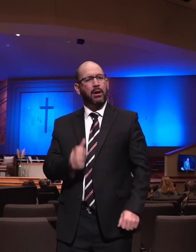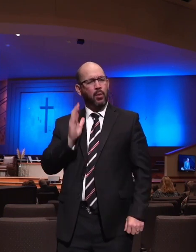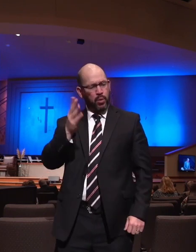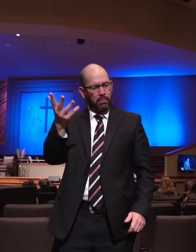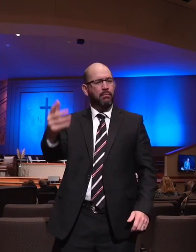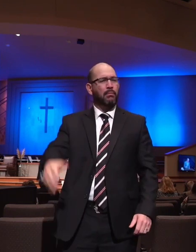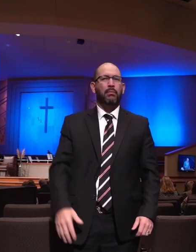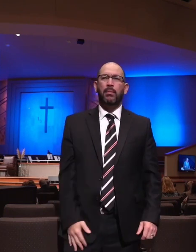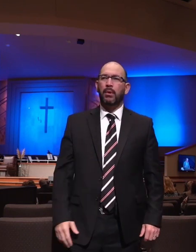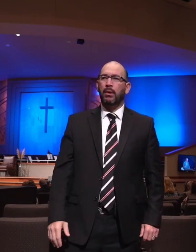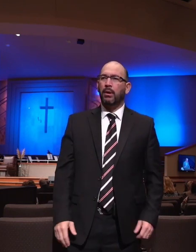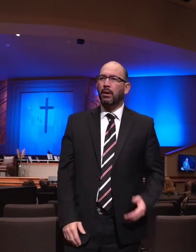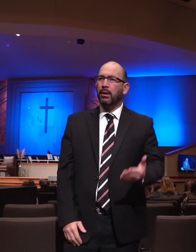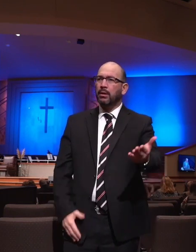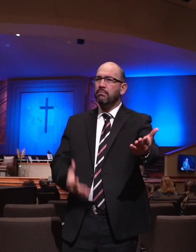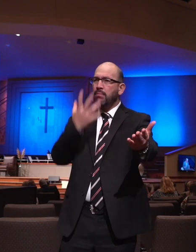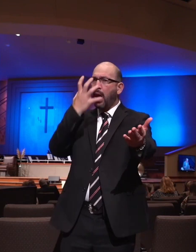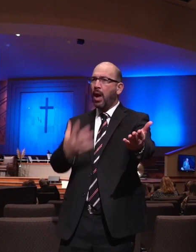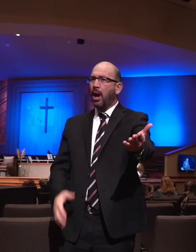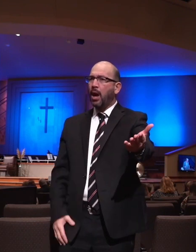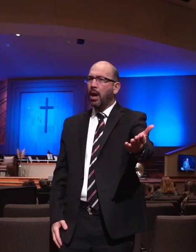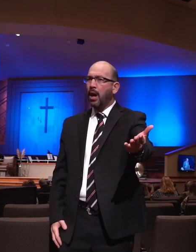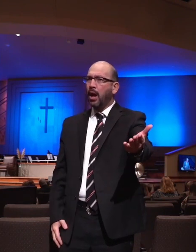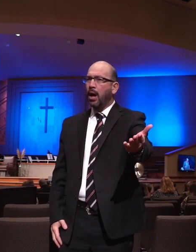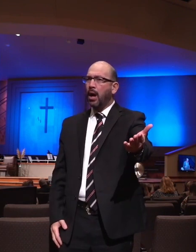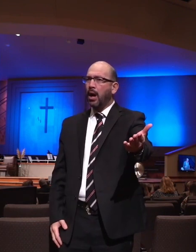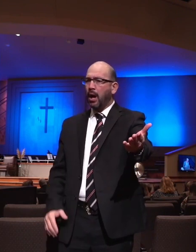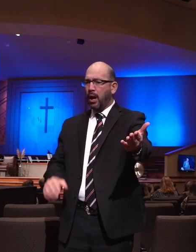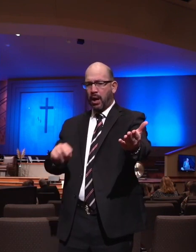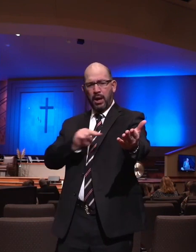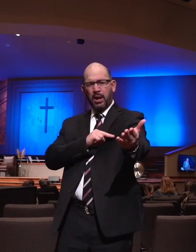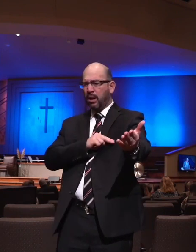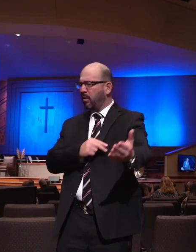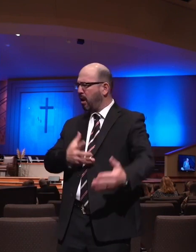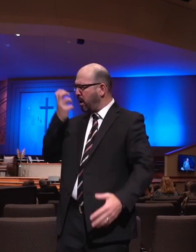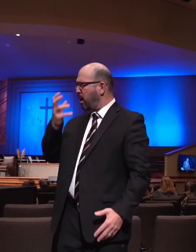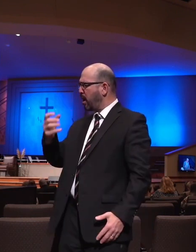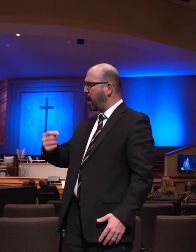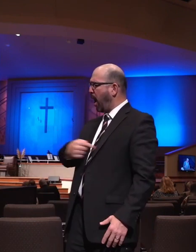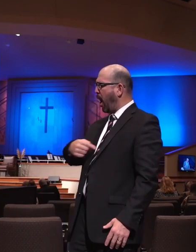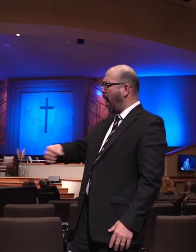but Naaman was wroth and went away and said behold